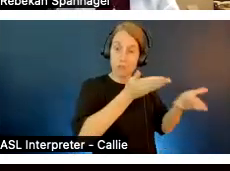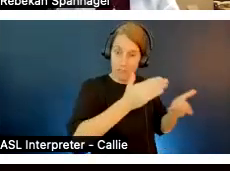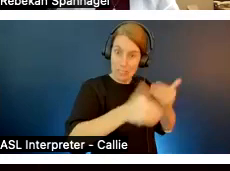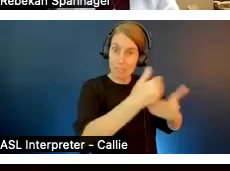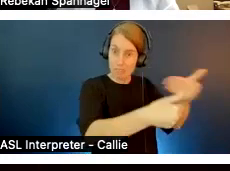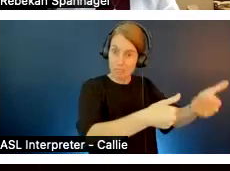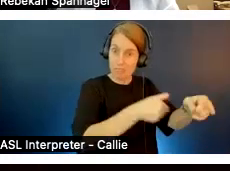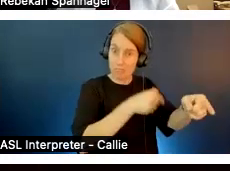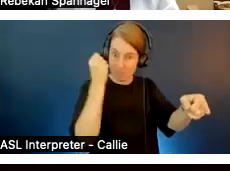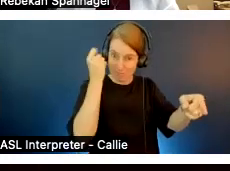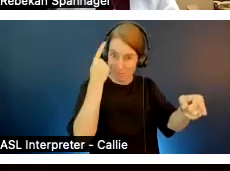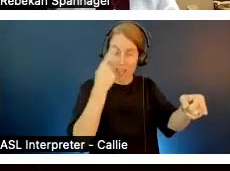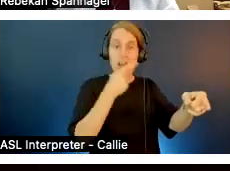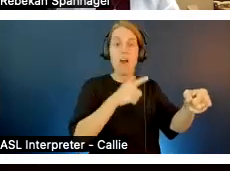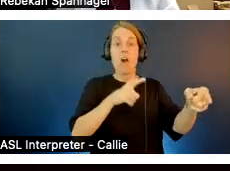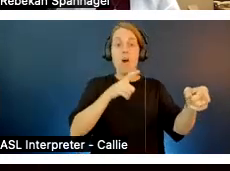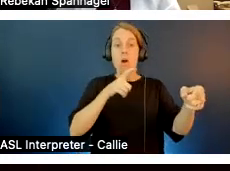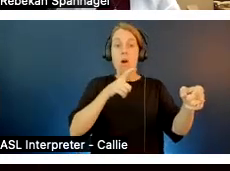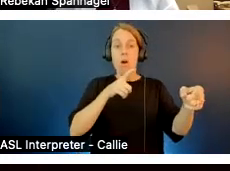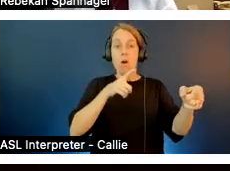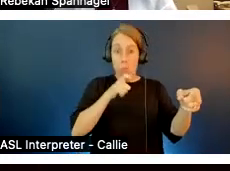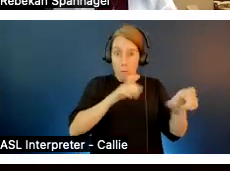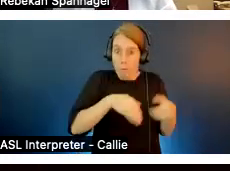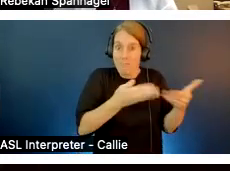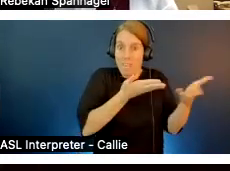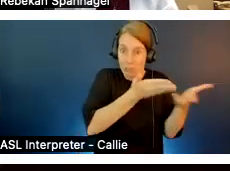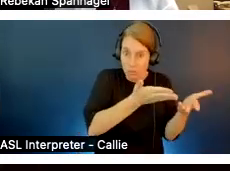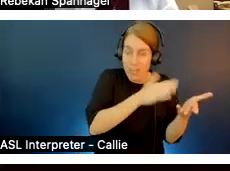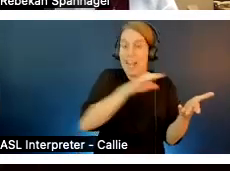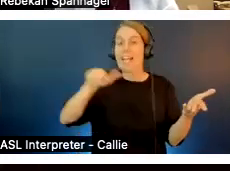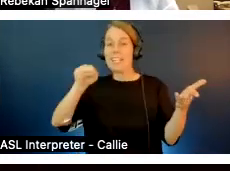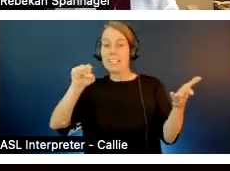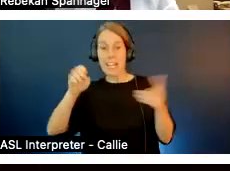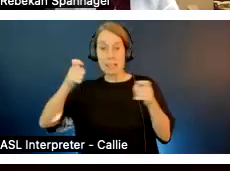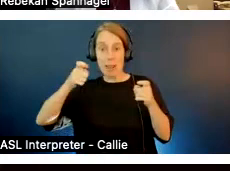are actually providing the service so again for example your case manager should not be employed